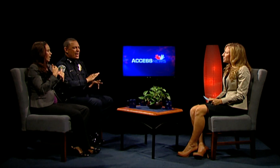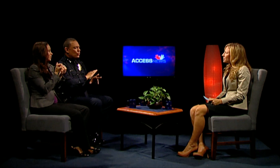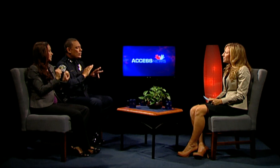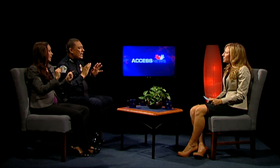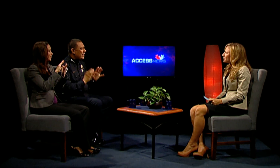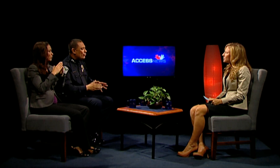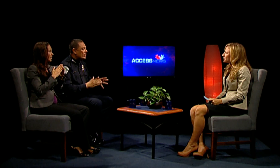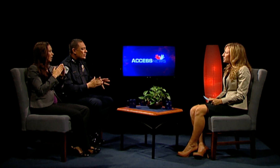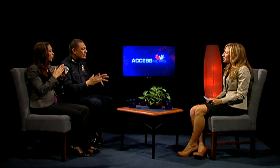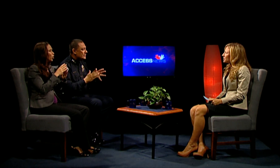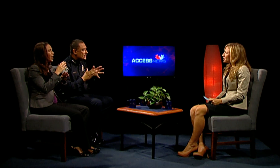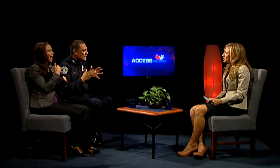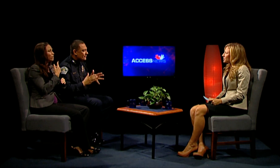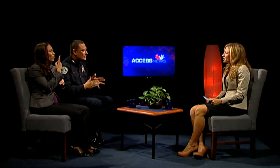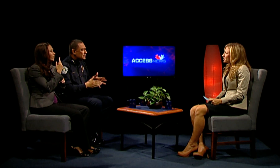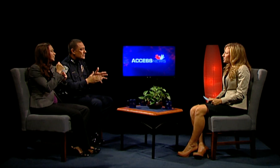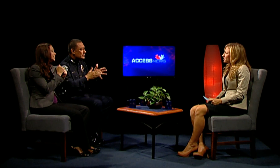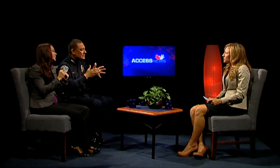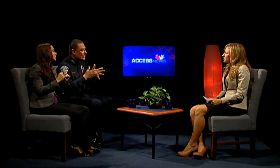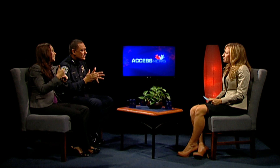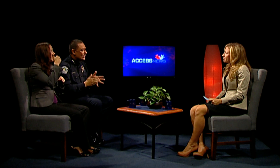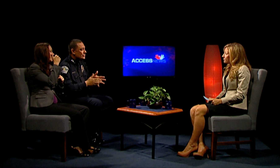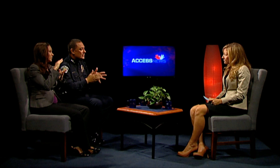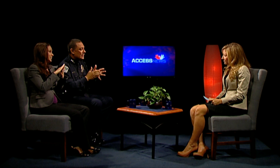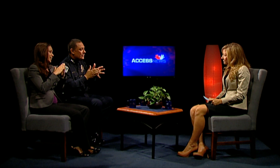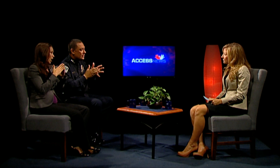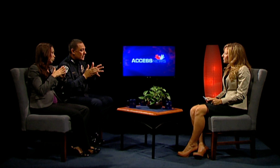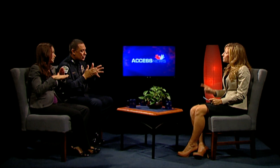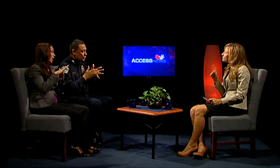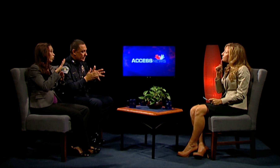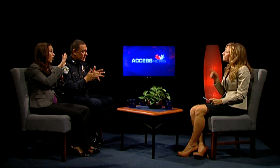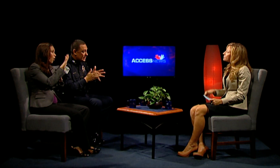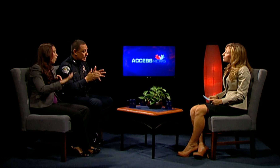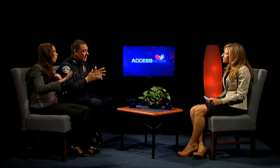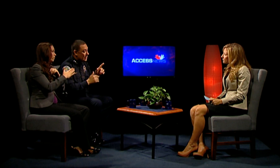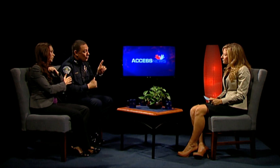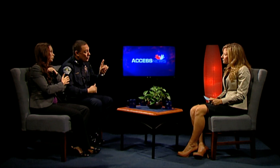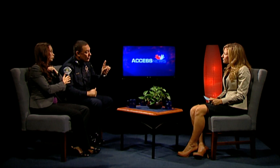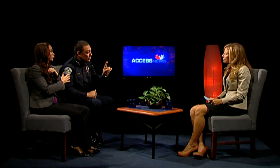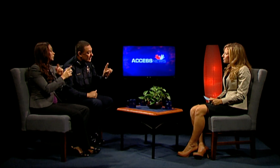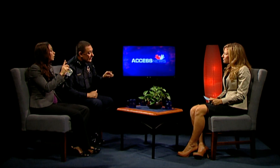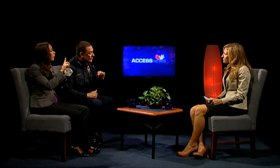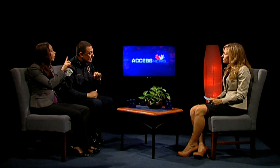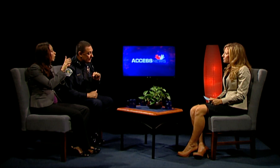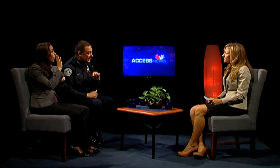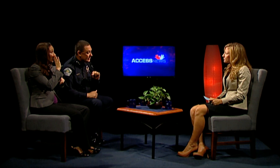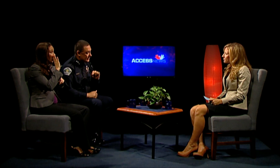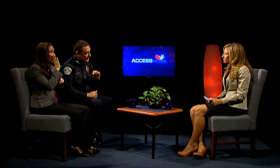WE HAVE ONE OF THE SAFEST DOWNTOWNS IN THE COUNTRY. WHAT WILL LEAVE YOU TO NOT BEING SAFE